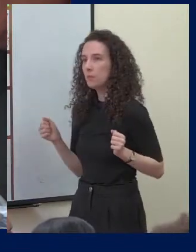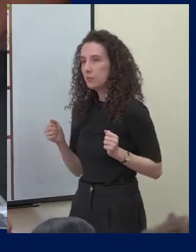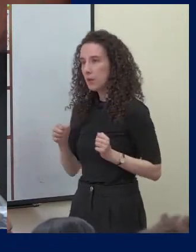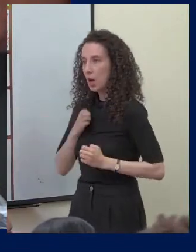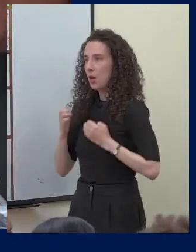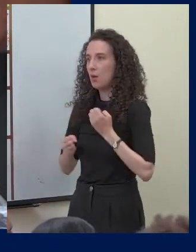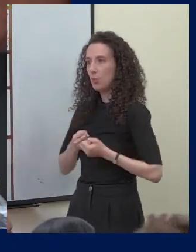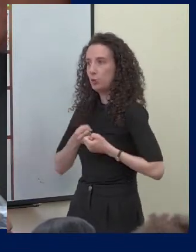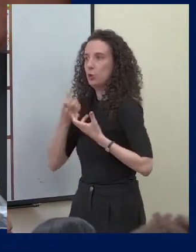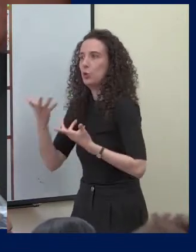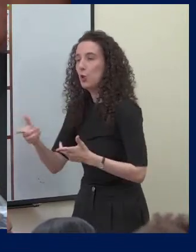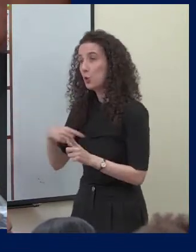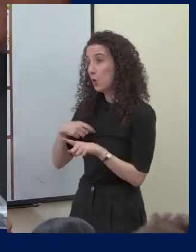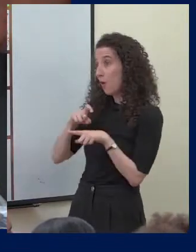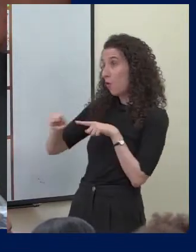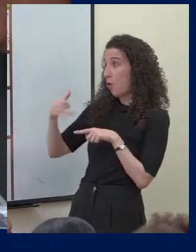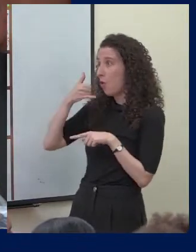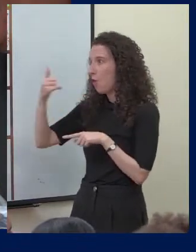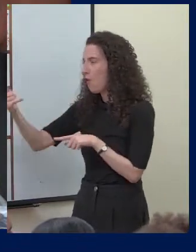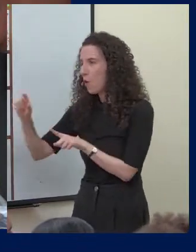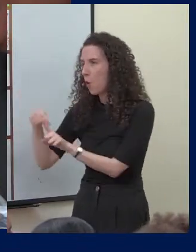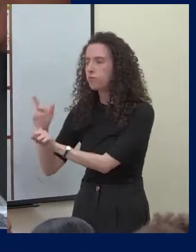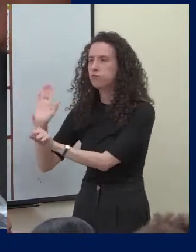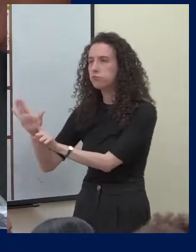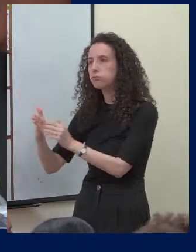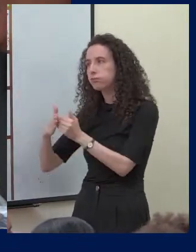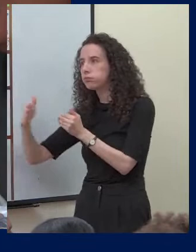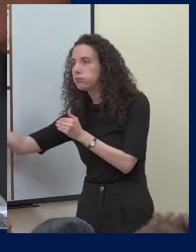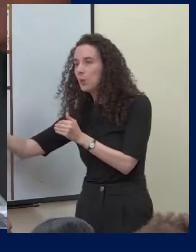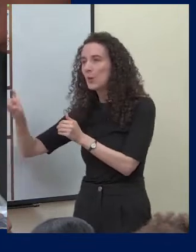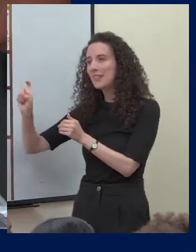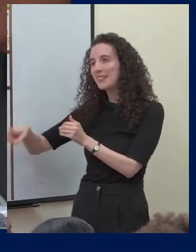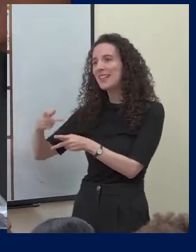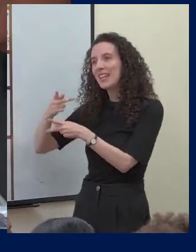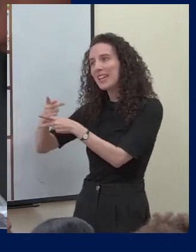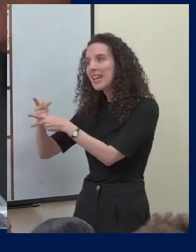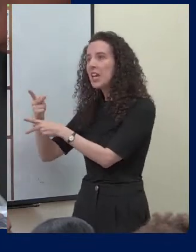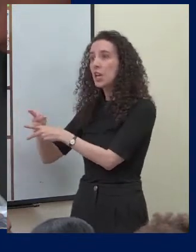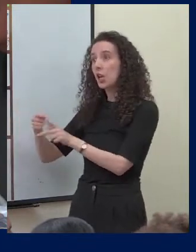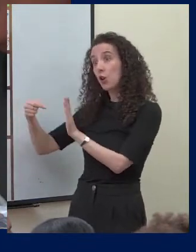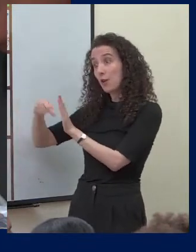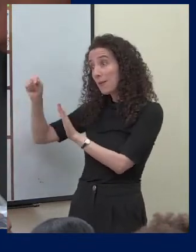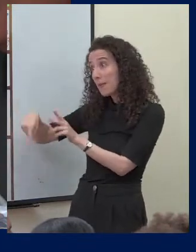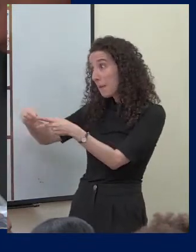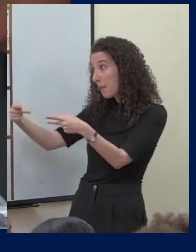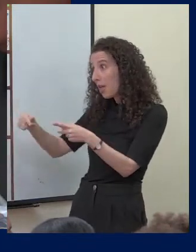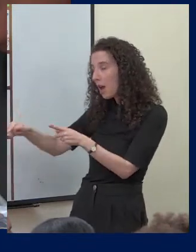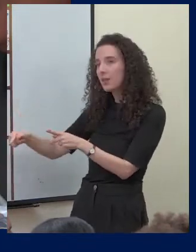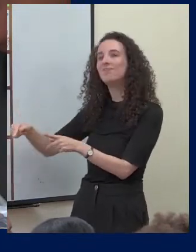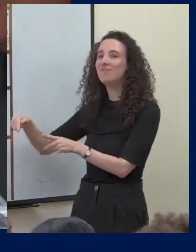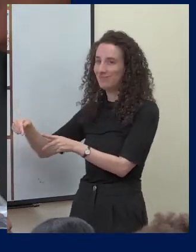You need to have the care and places like this so we are hoping we can do is open the